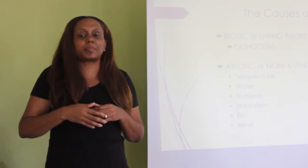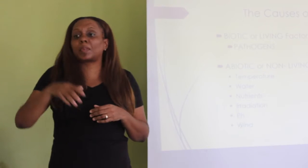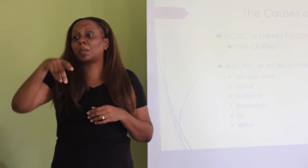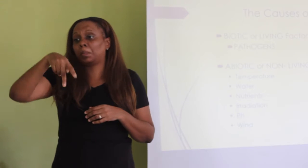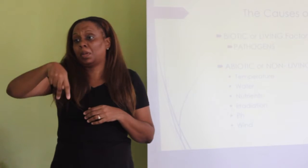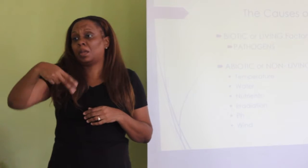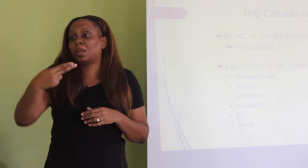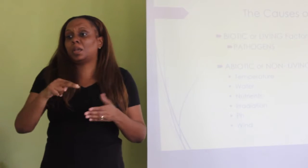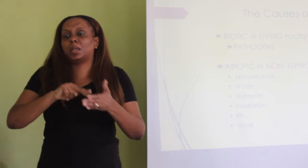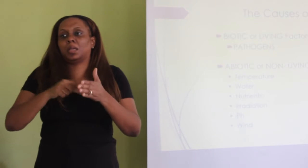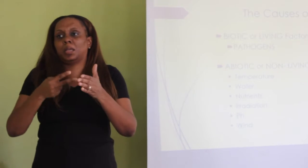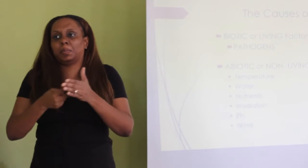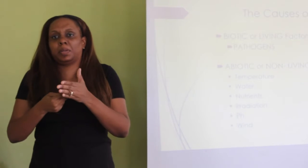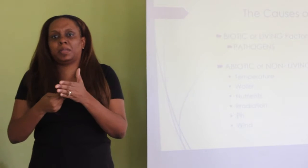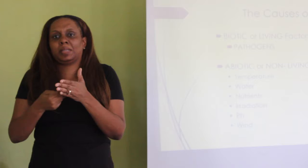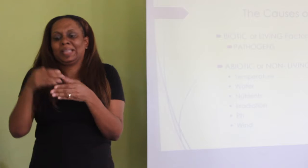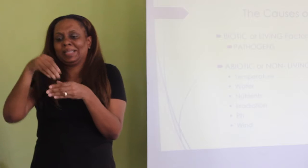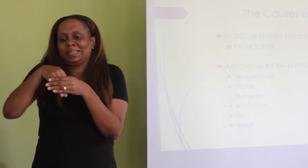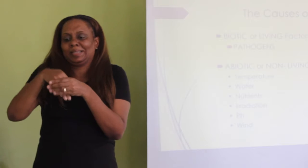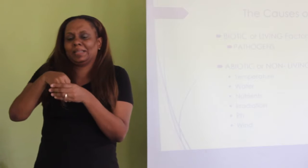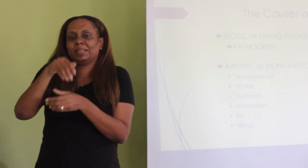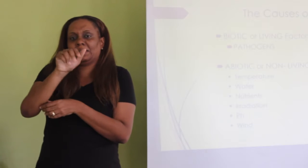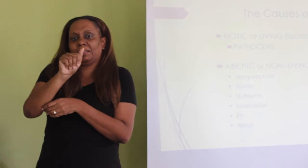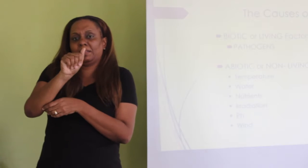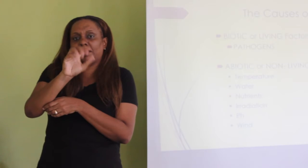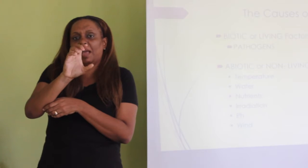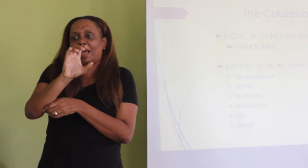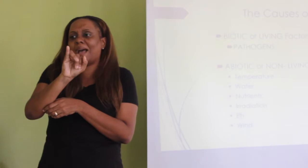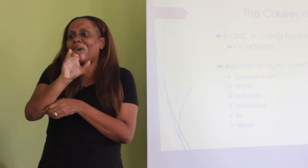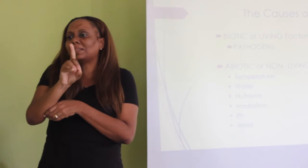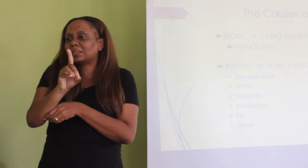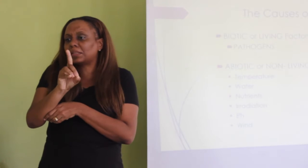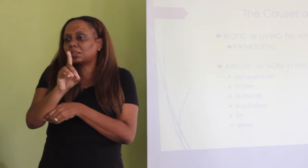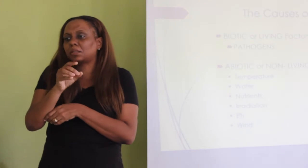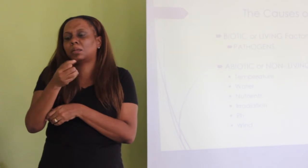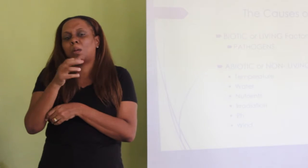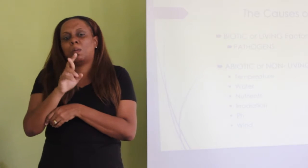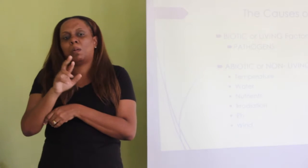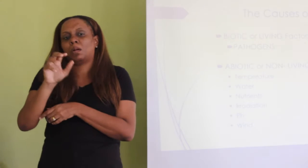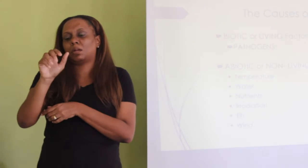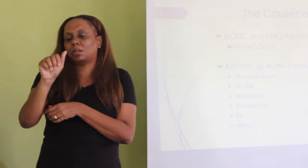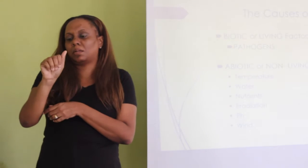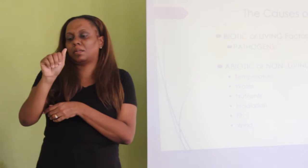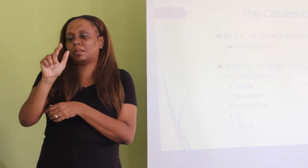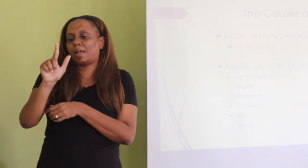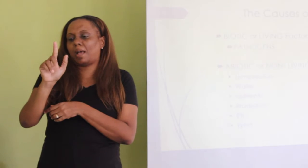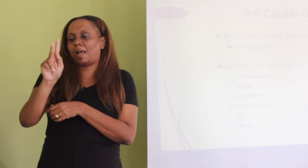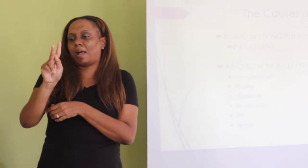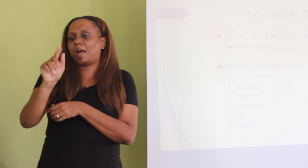or alkaline conditions if it's below six it is acid and it is above six we have alkaline